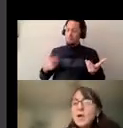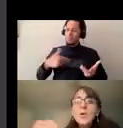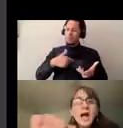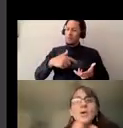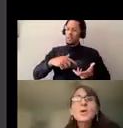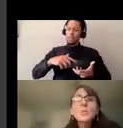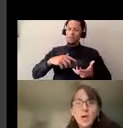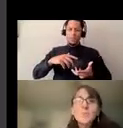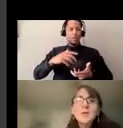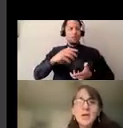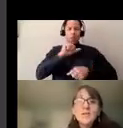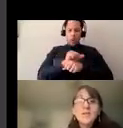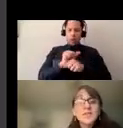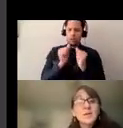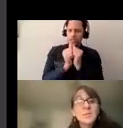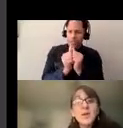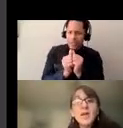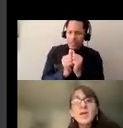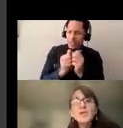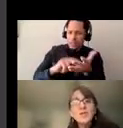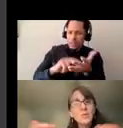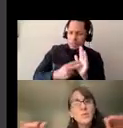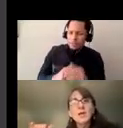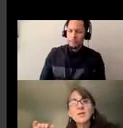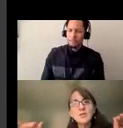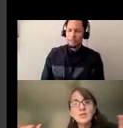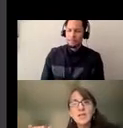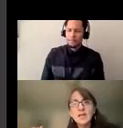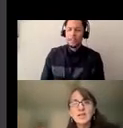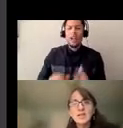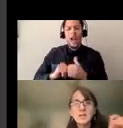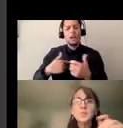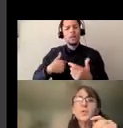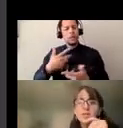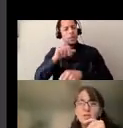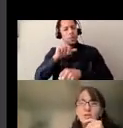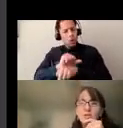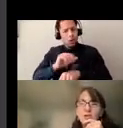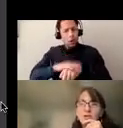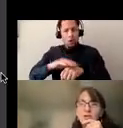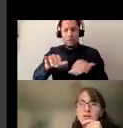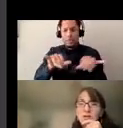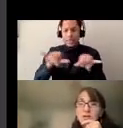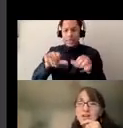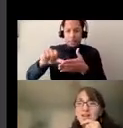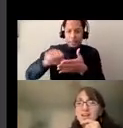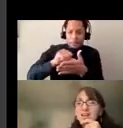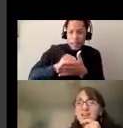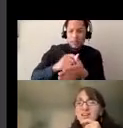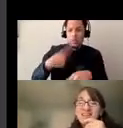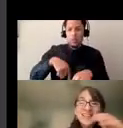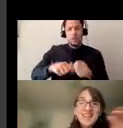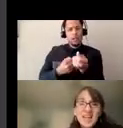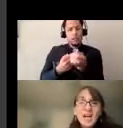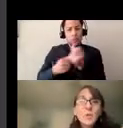How can we all be on the same page so that we understand and support each other?